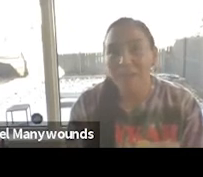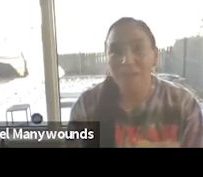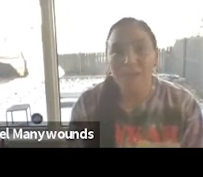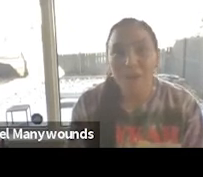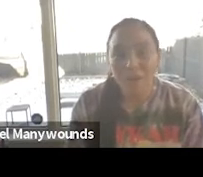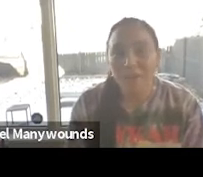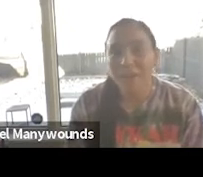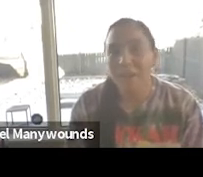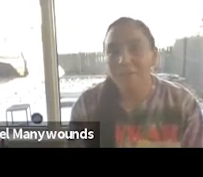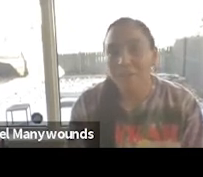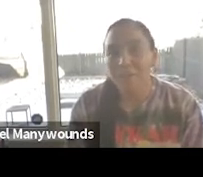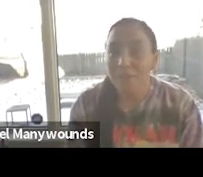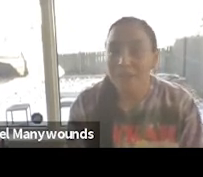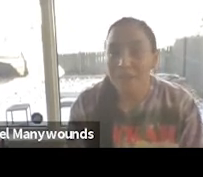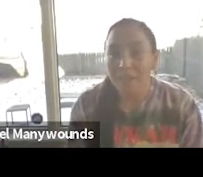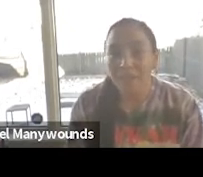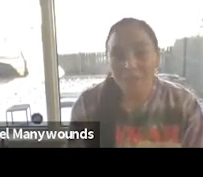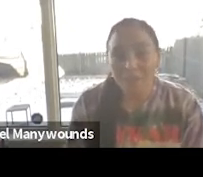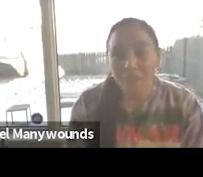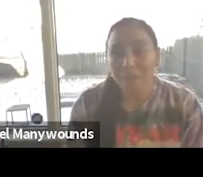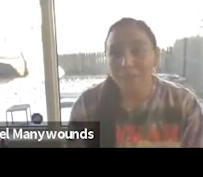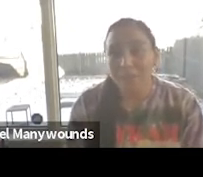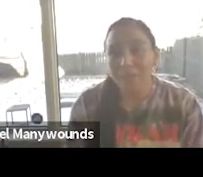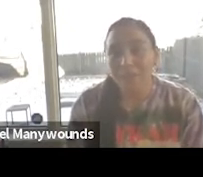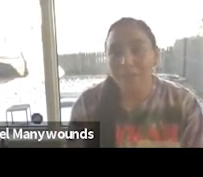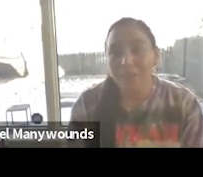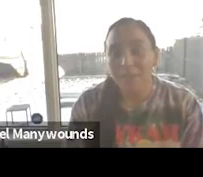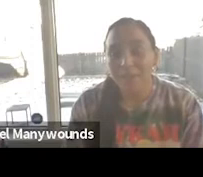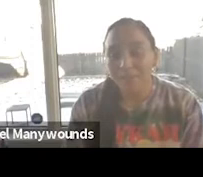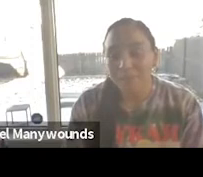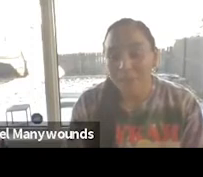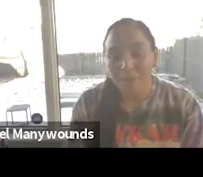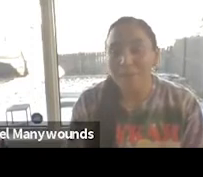there's a lot that they have to do on their side for it to be sort of reconciled. I don't think